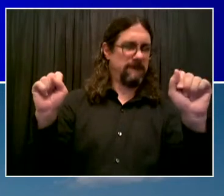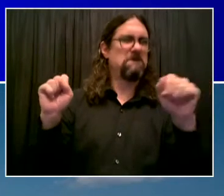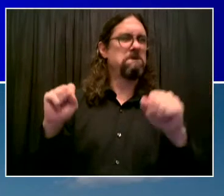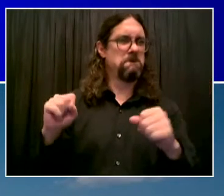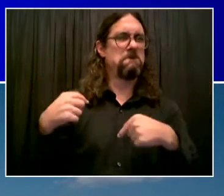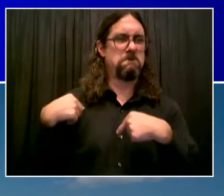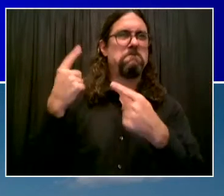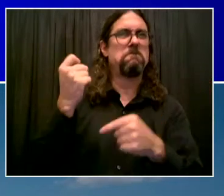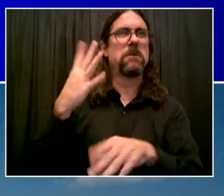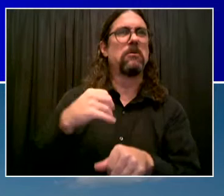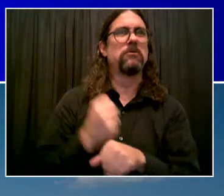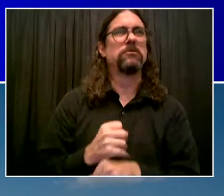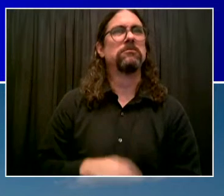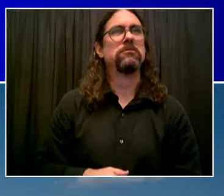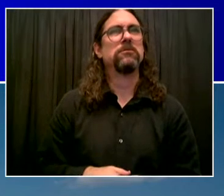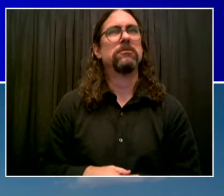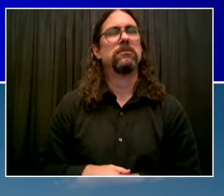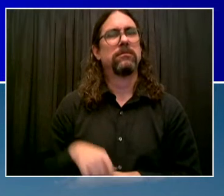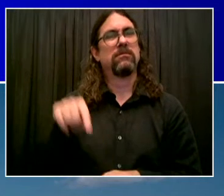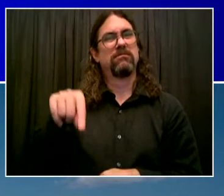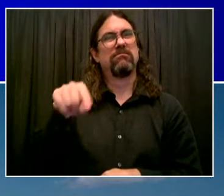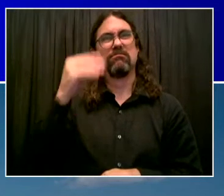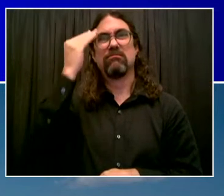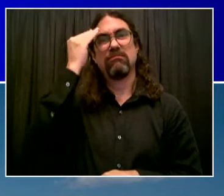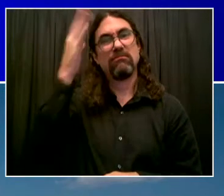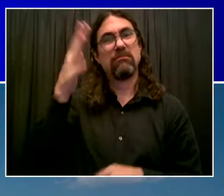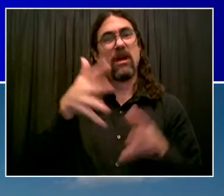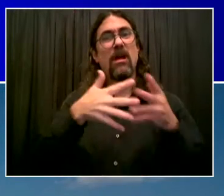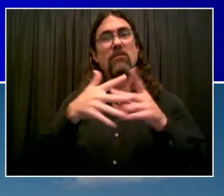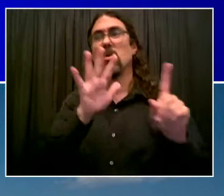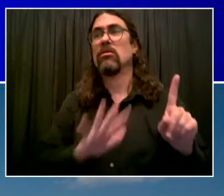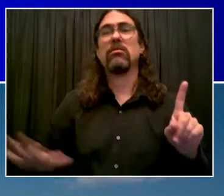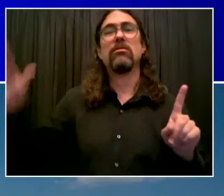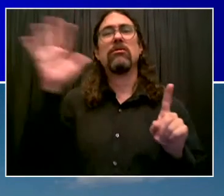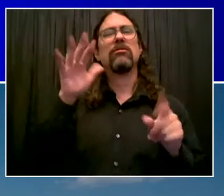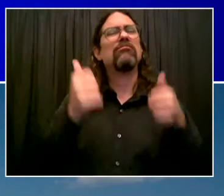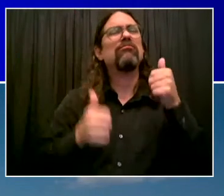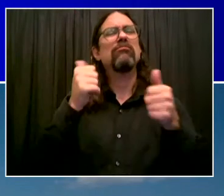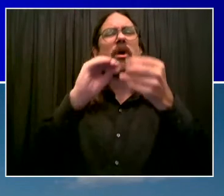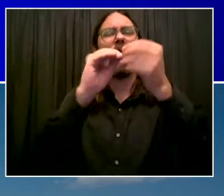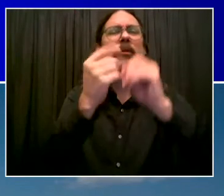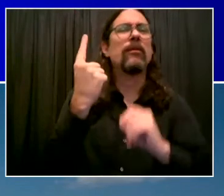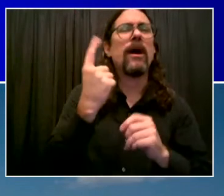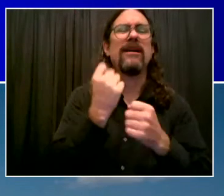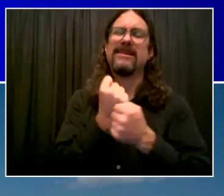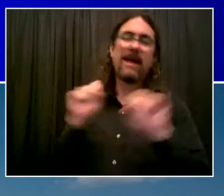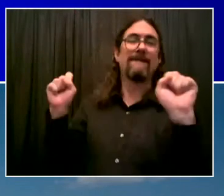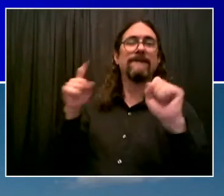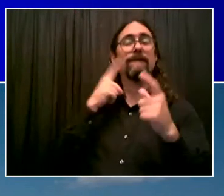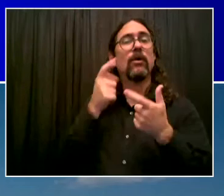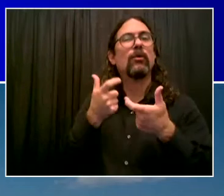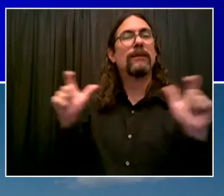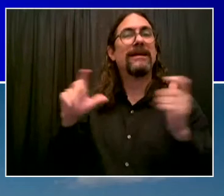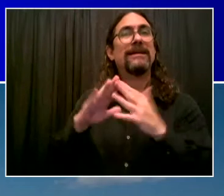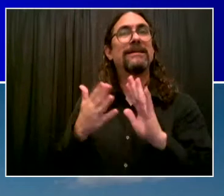WILL CONTINUE TO PLAY THE ROLE AND TO SHOW THE CITY CAN BE THE SAFEST BIG CITY IN AMERICA, NO